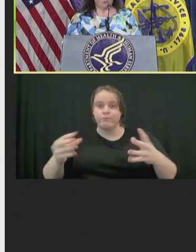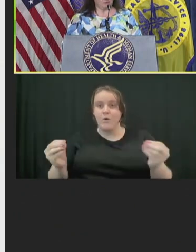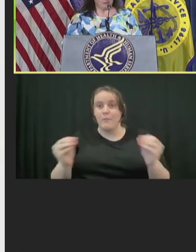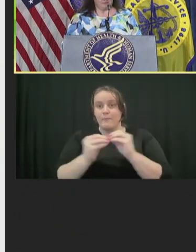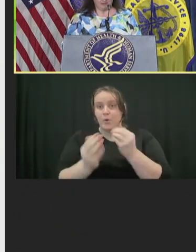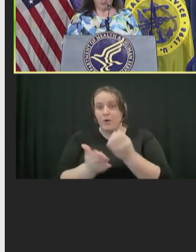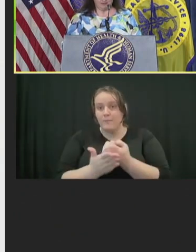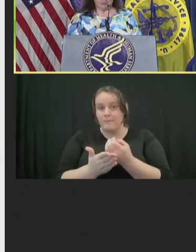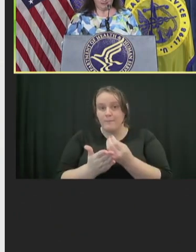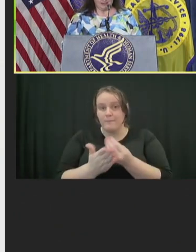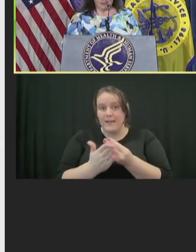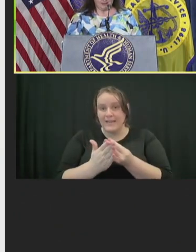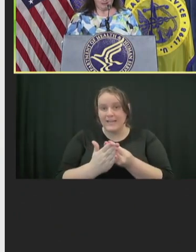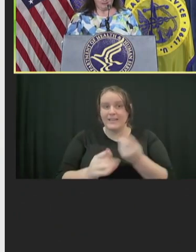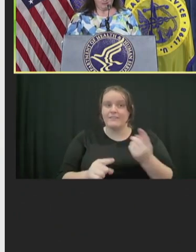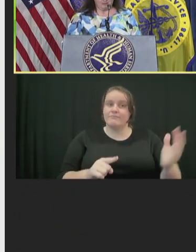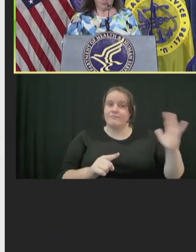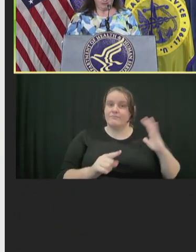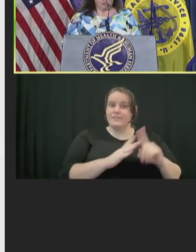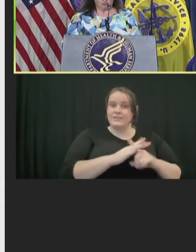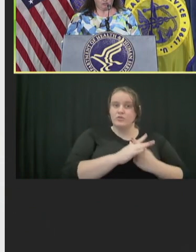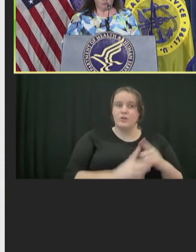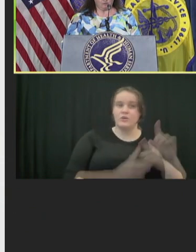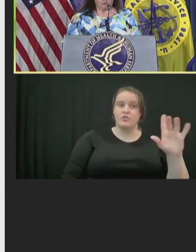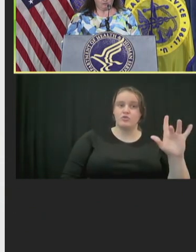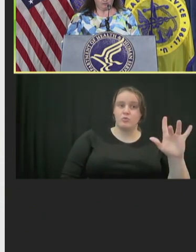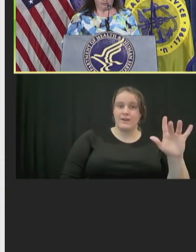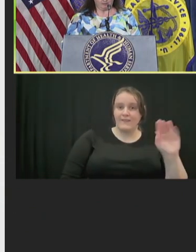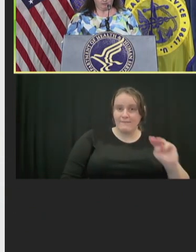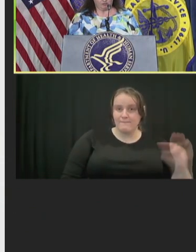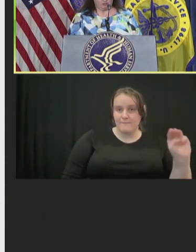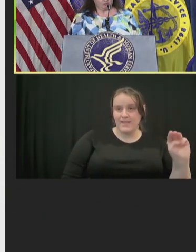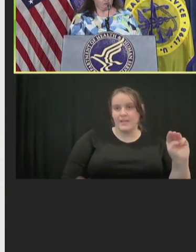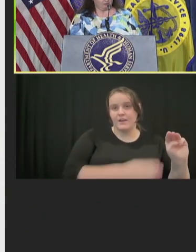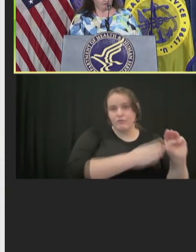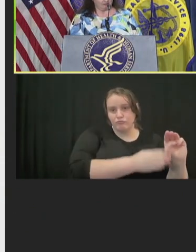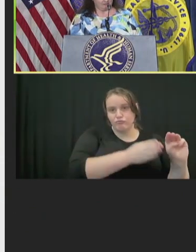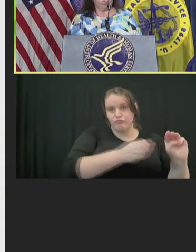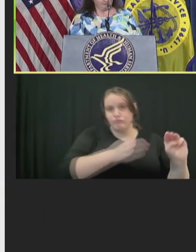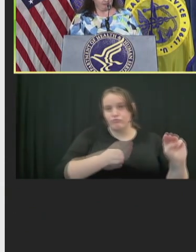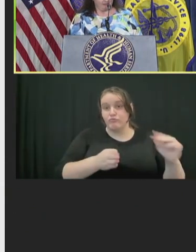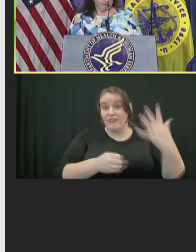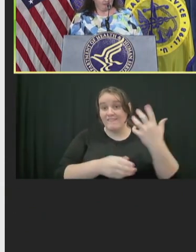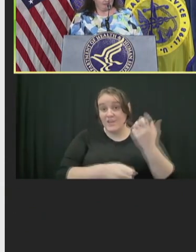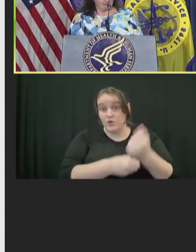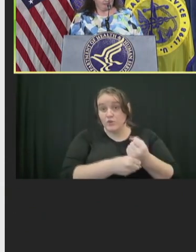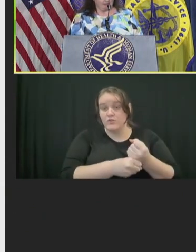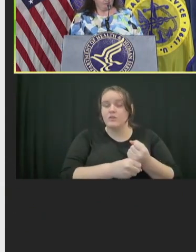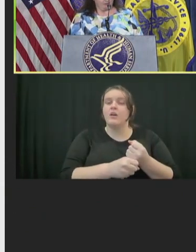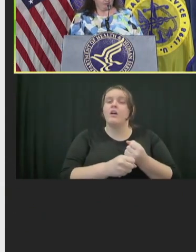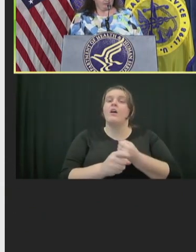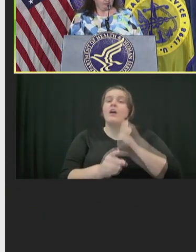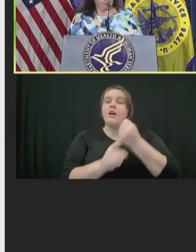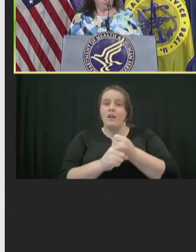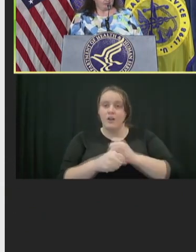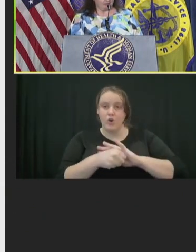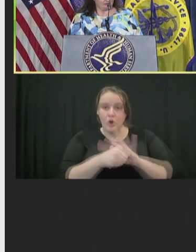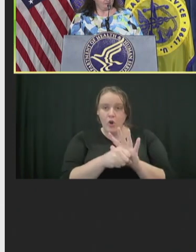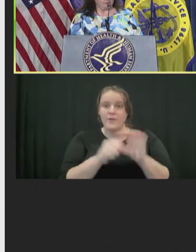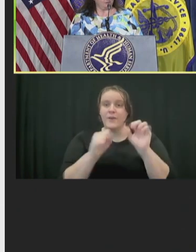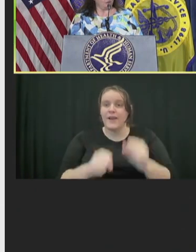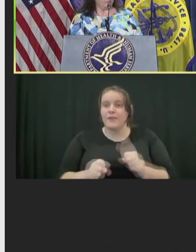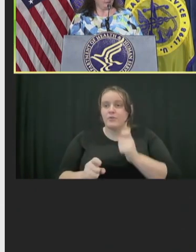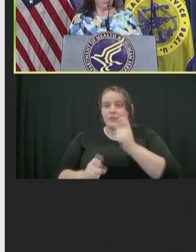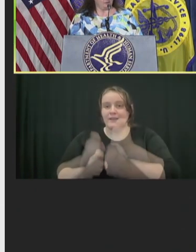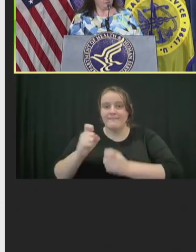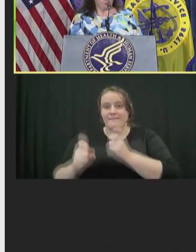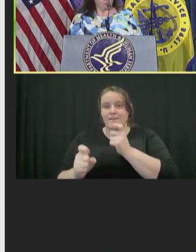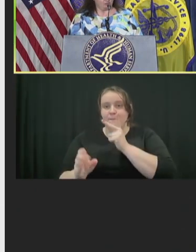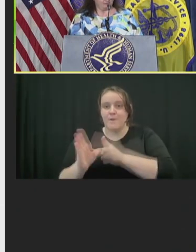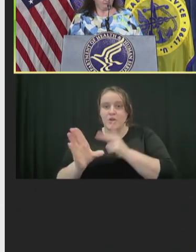five years. But during COVID, we were able to give participants 54 million over 2.5